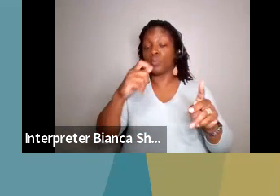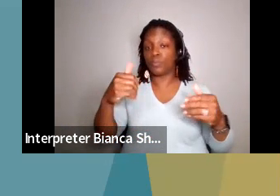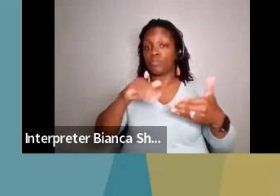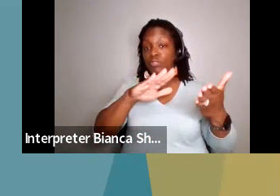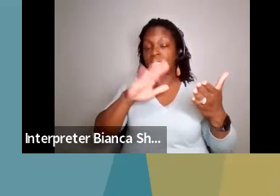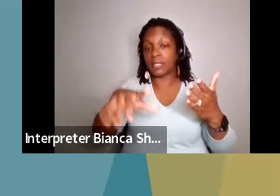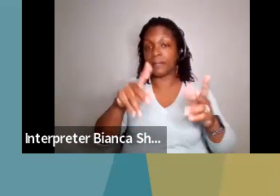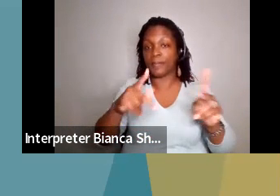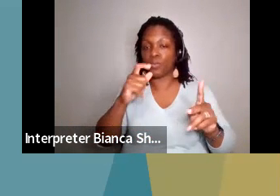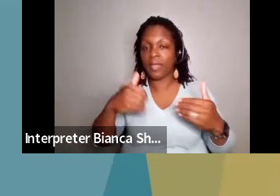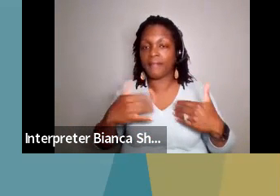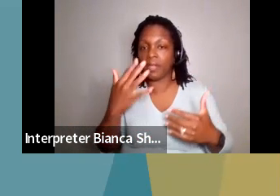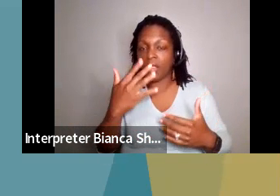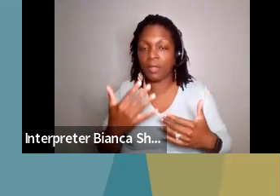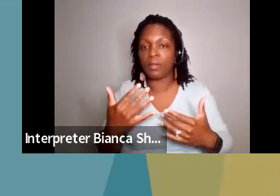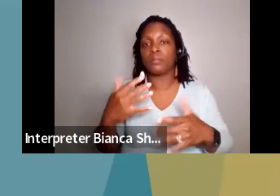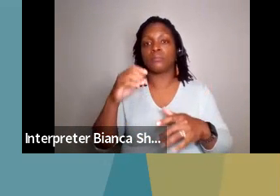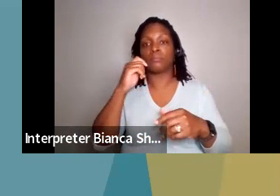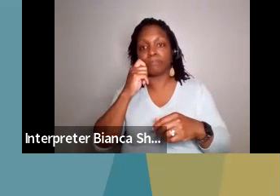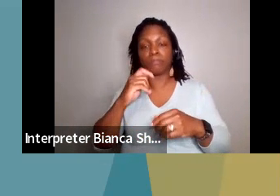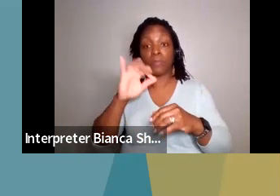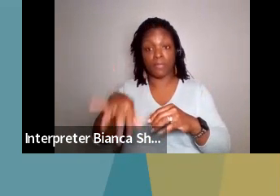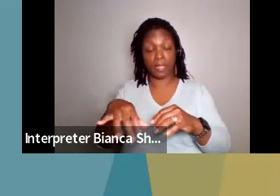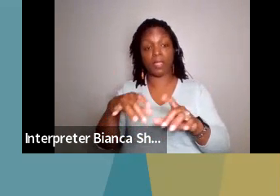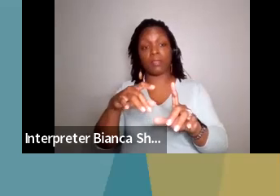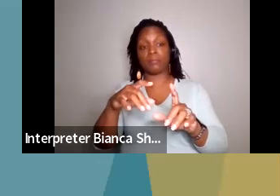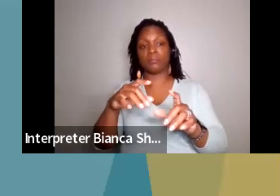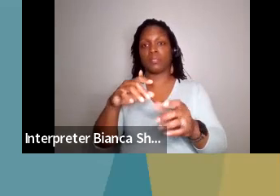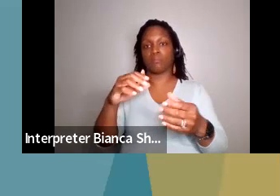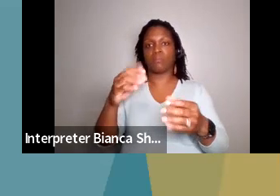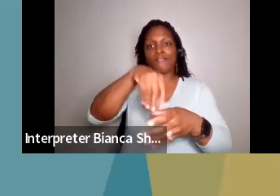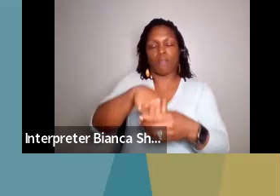To be involved in the decision making processes related to State and LCD.